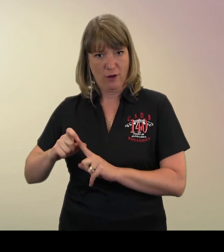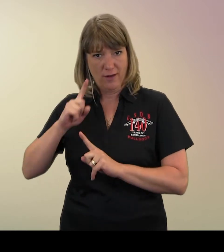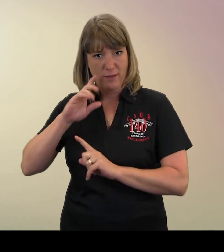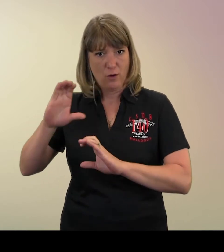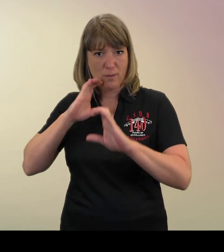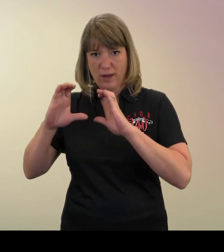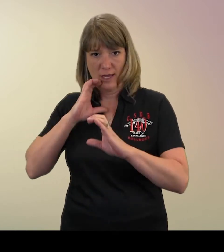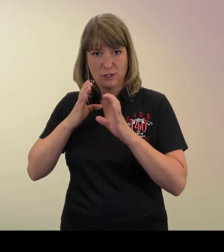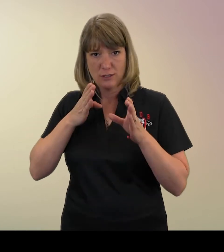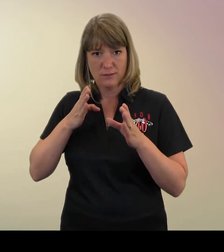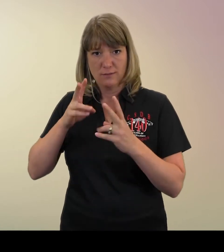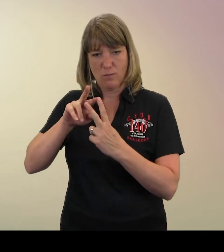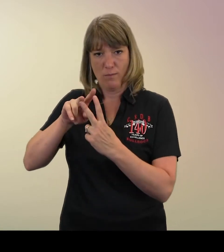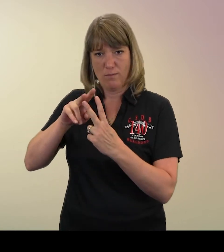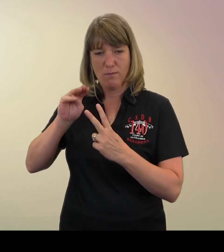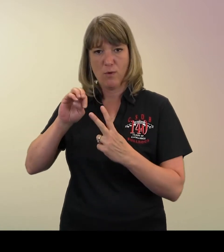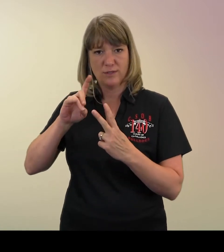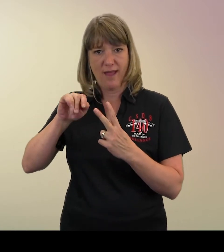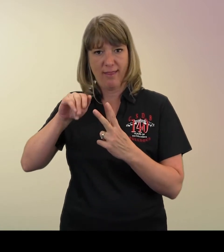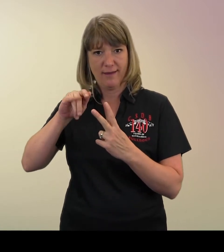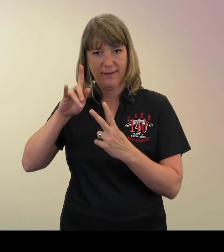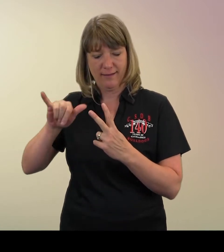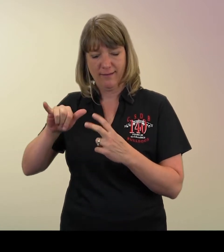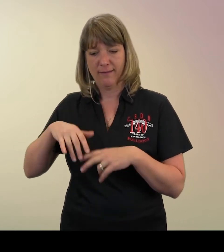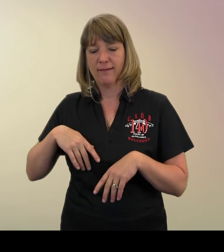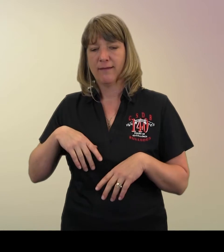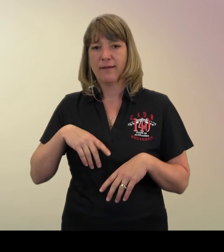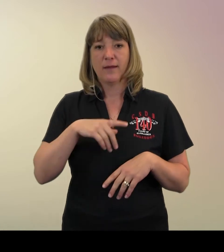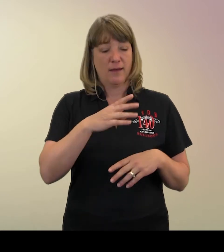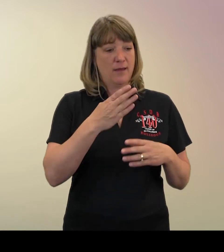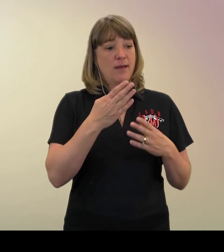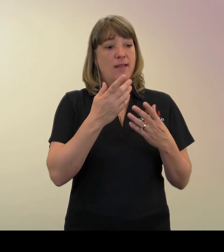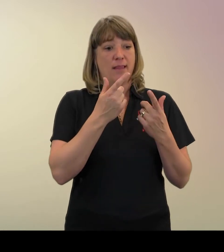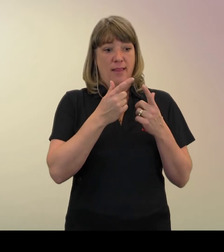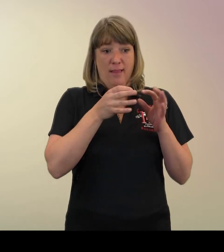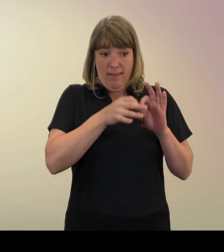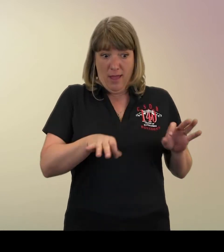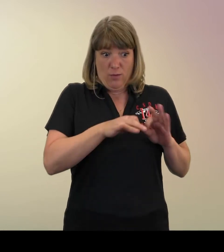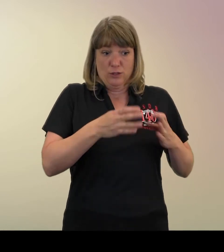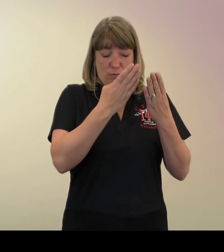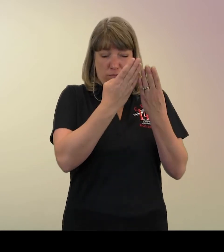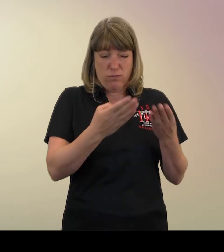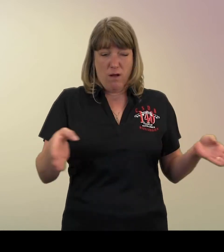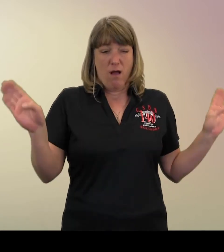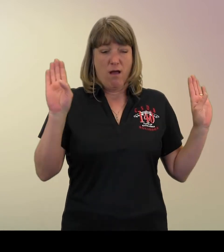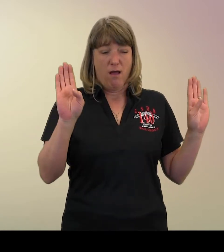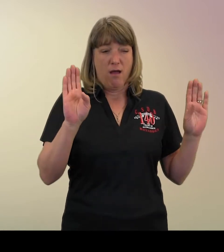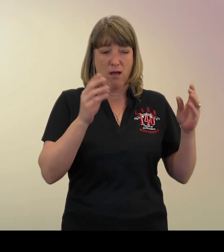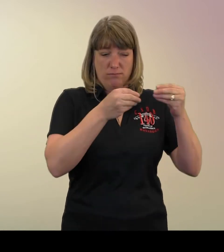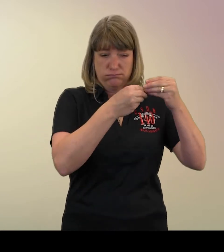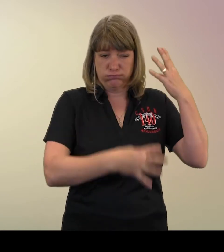of vocabulary in their communication modality. But for another child, who has broader language skills